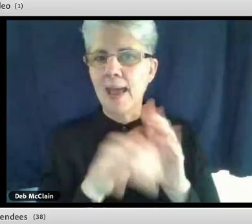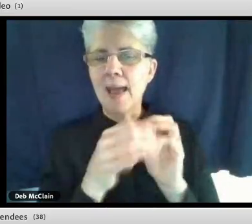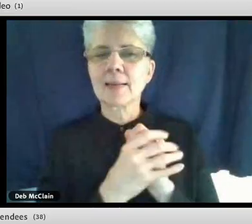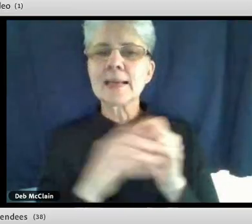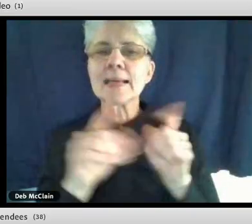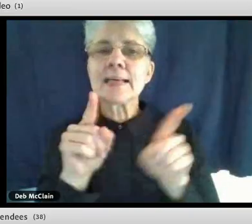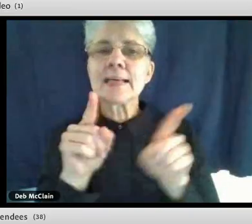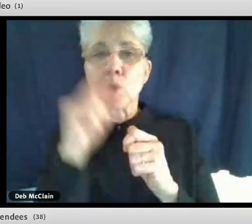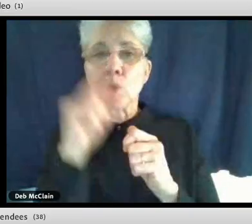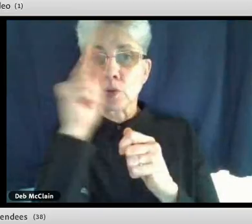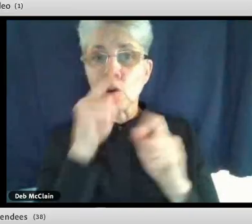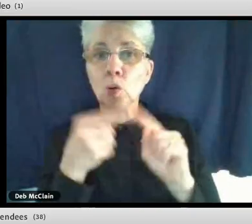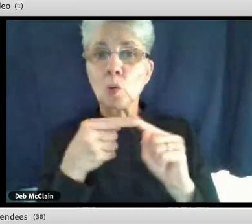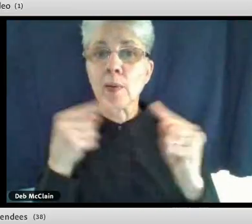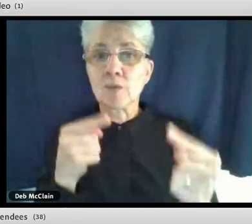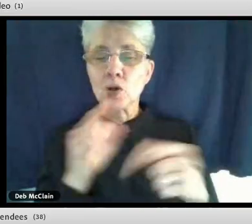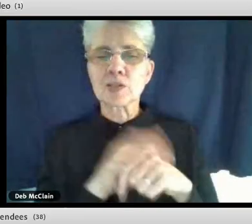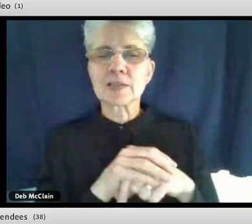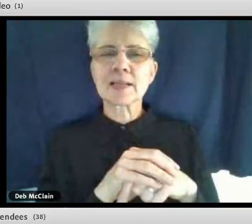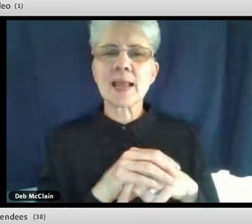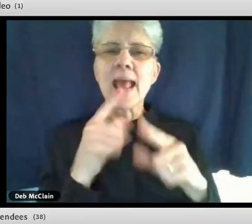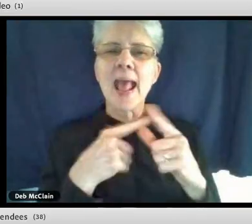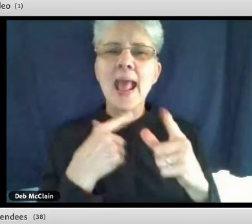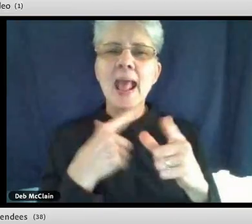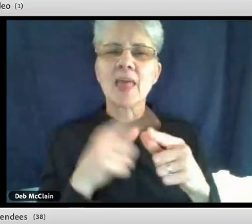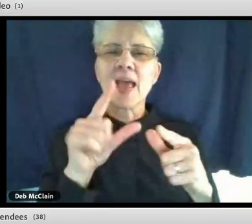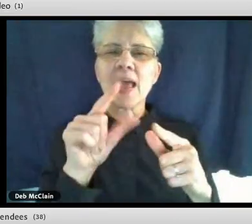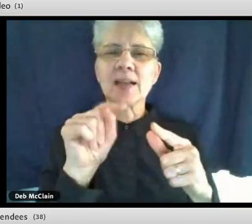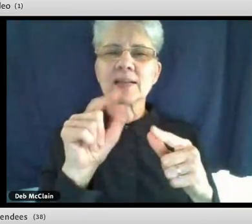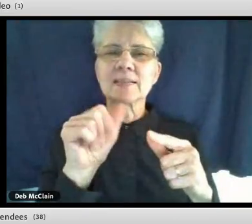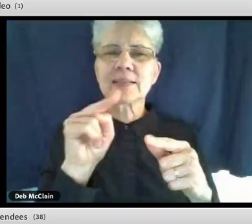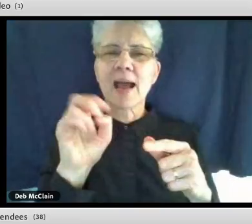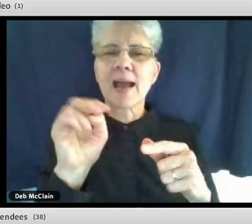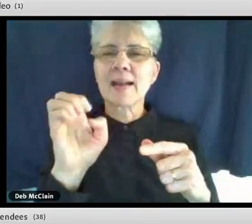everywhere your image occurred, same thing with Google Reverse Image Search,